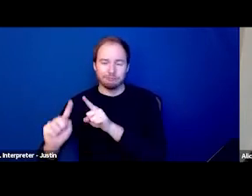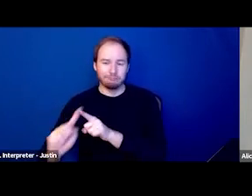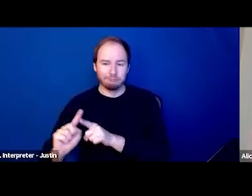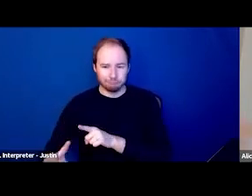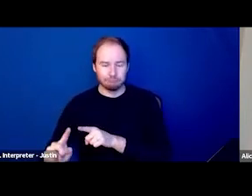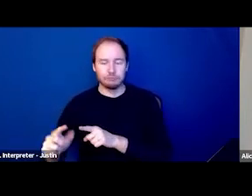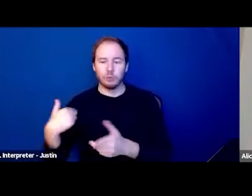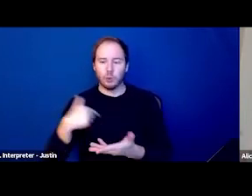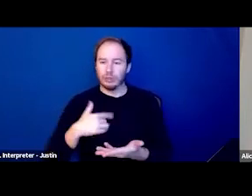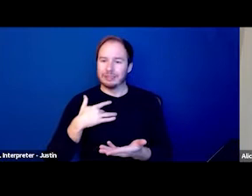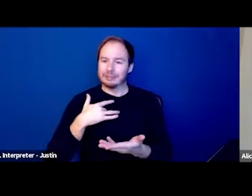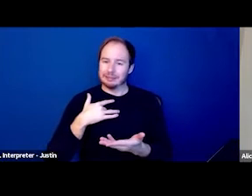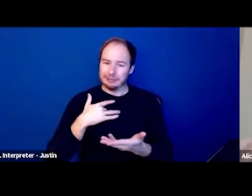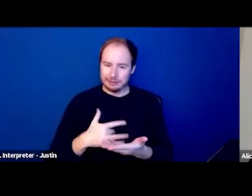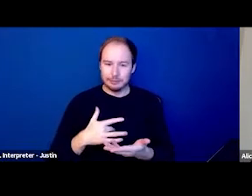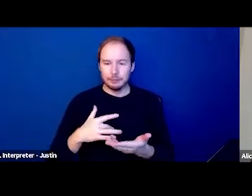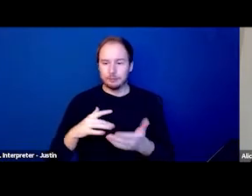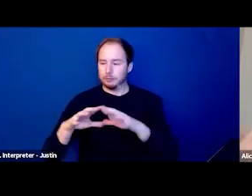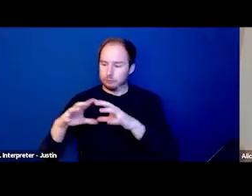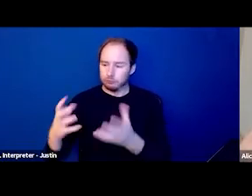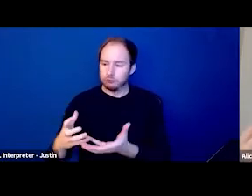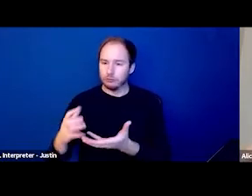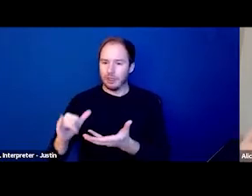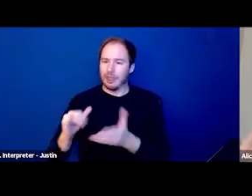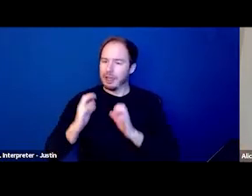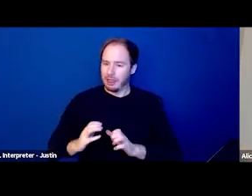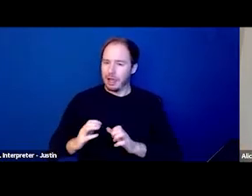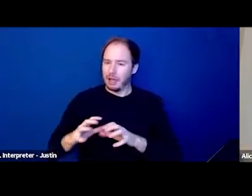which we often wrap around the client to help them achieve their housing goals.